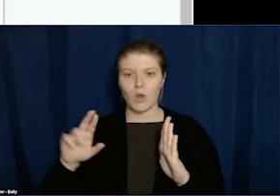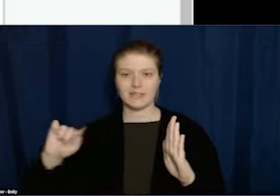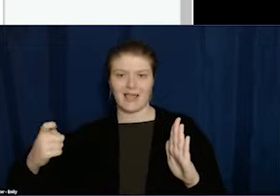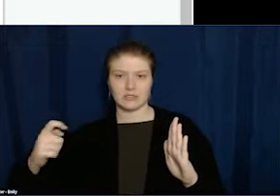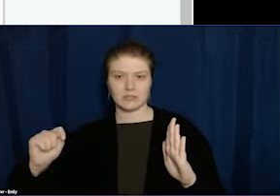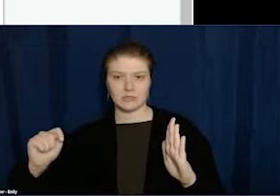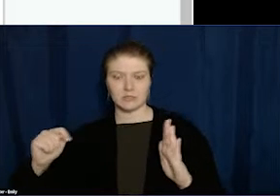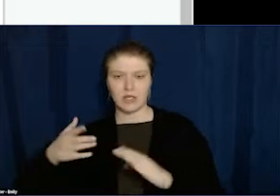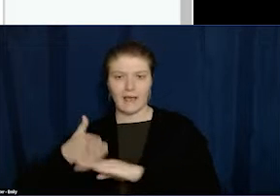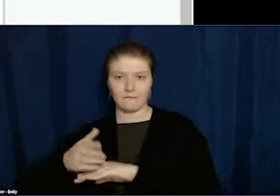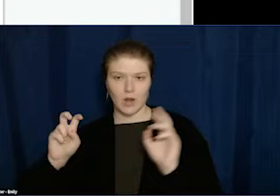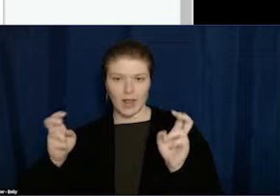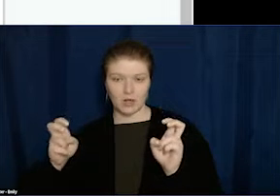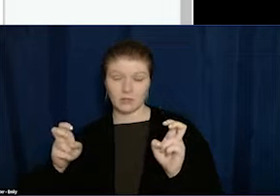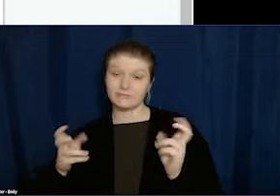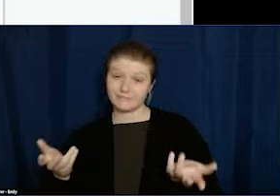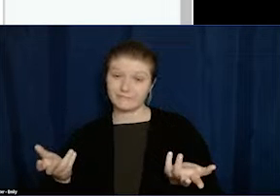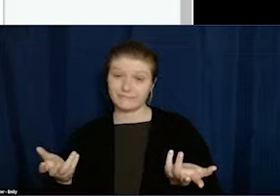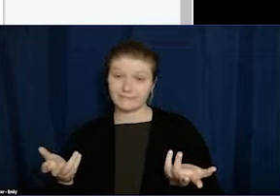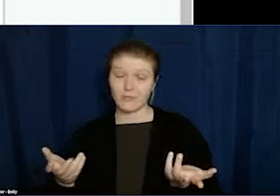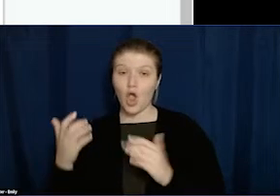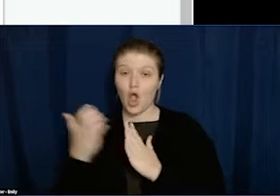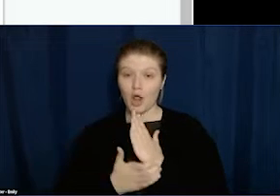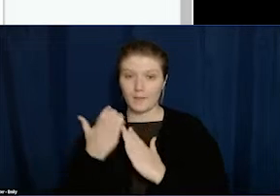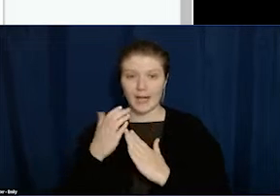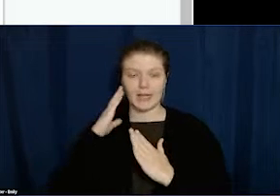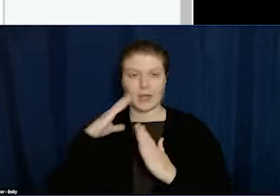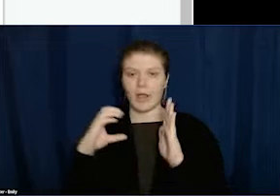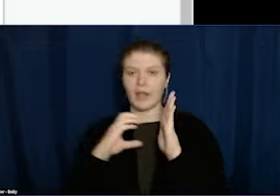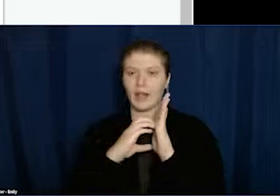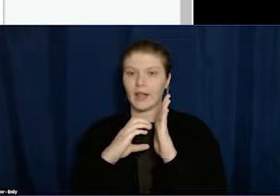It is something that is automatically done by the software you're using.